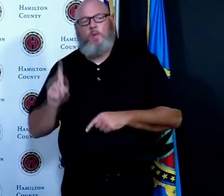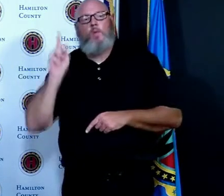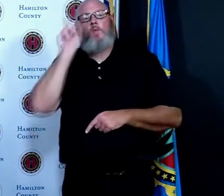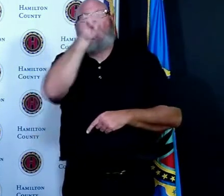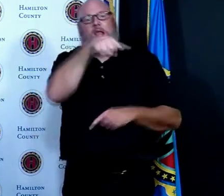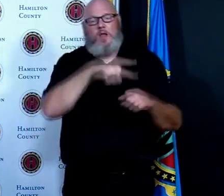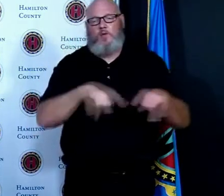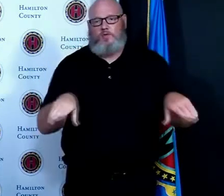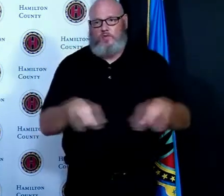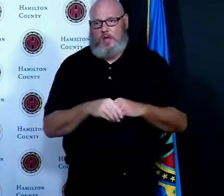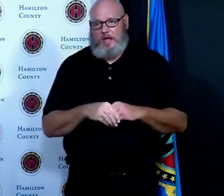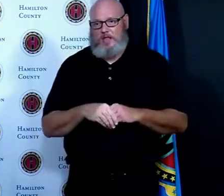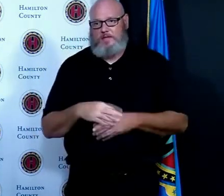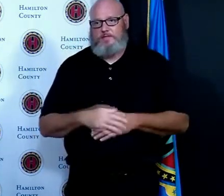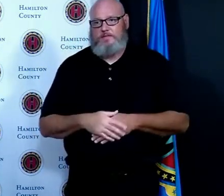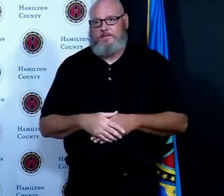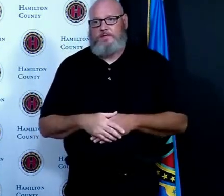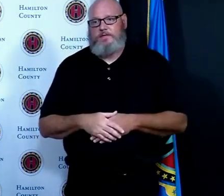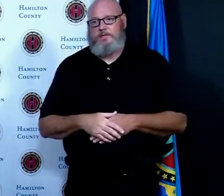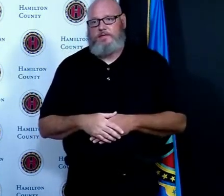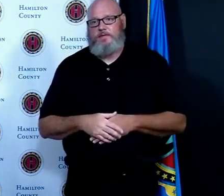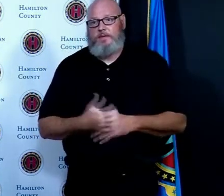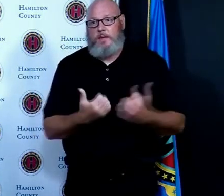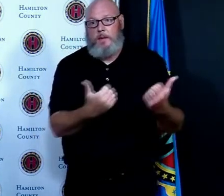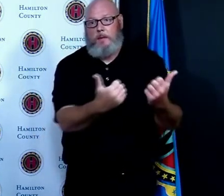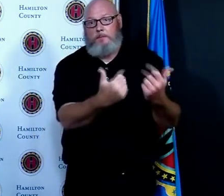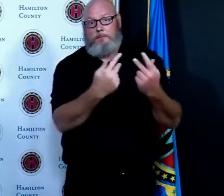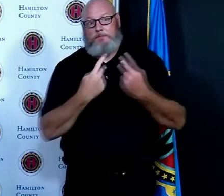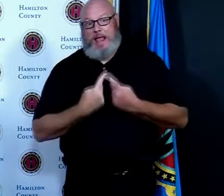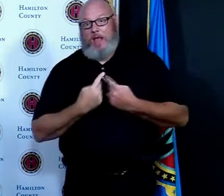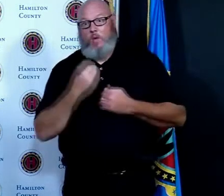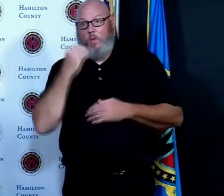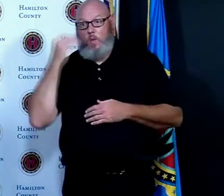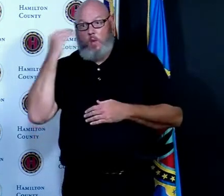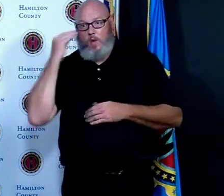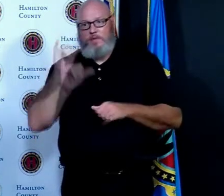because of their actions and their attendance at that wedding they did increase their own risk for